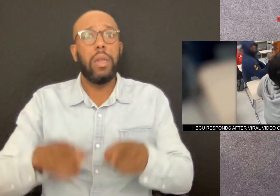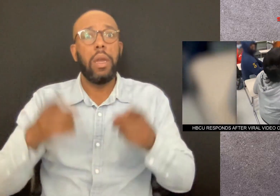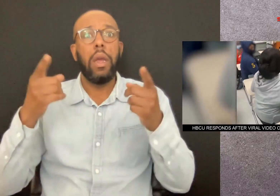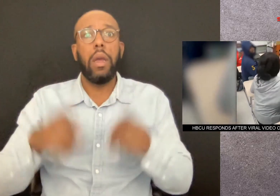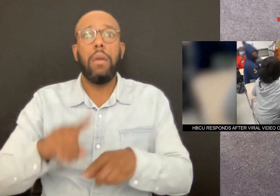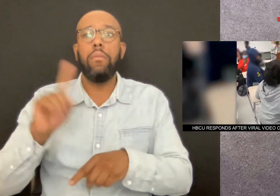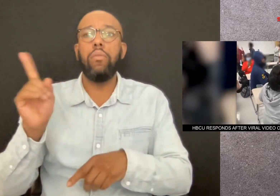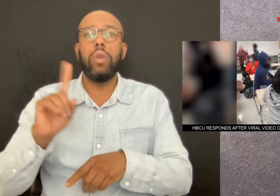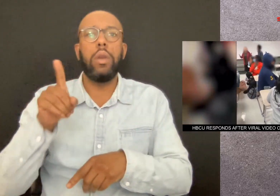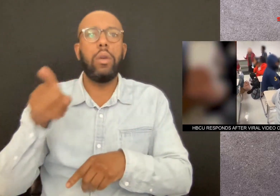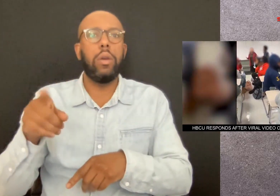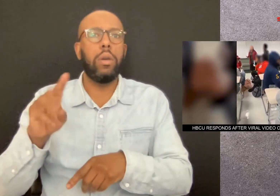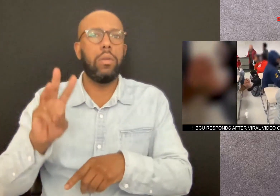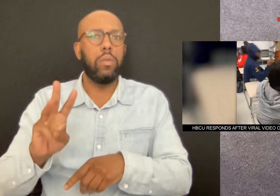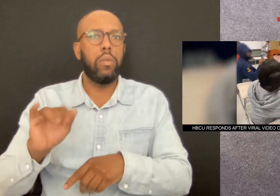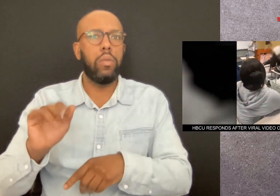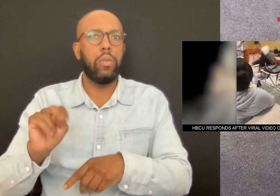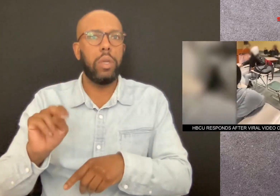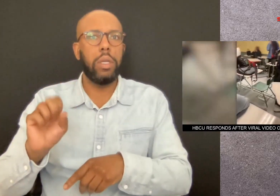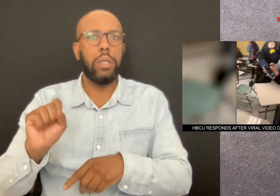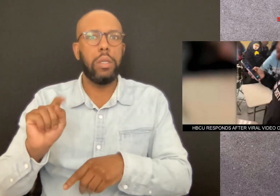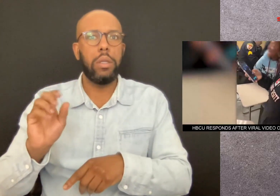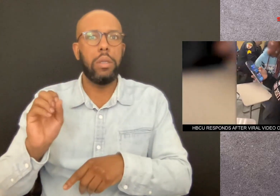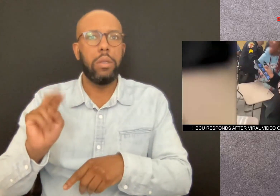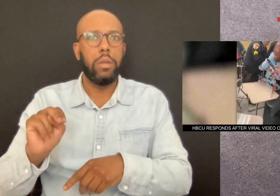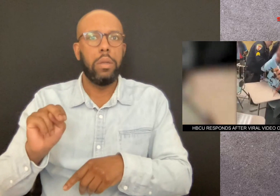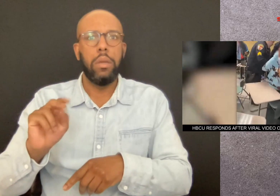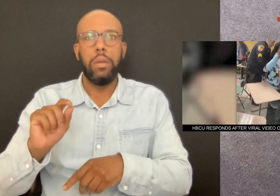the incident happened at Winston-Salem State University